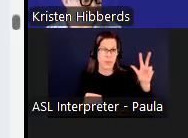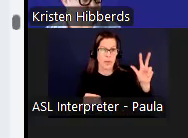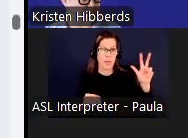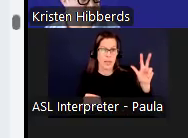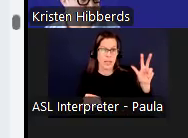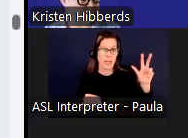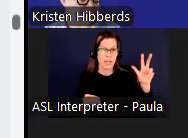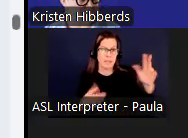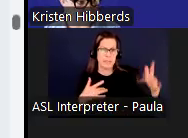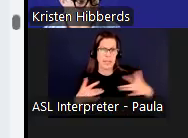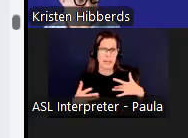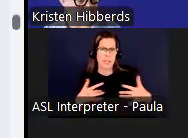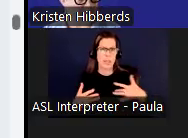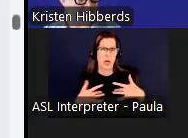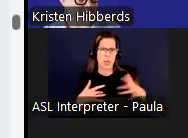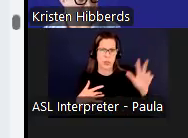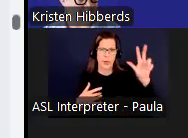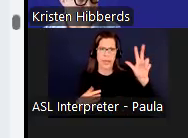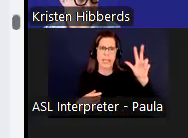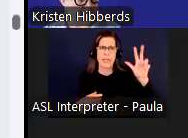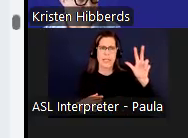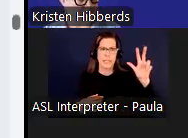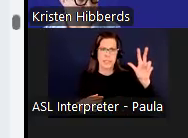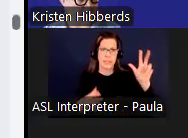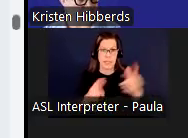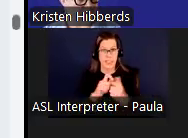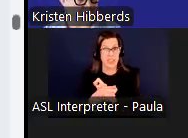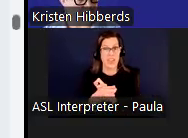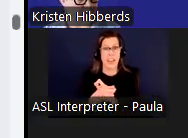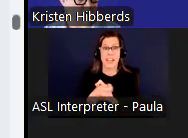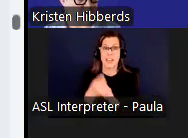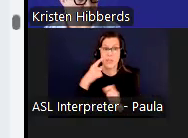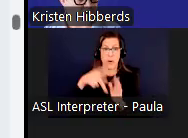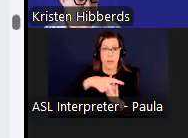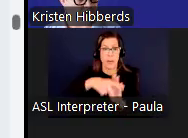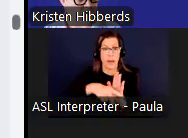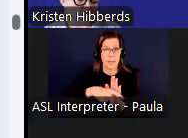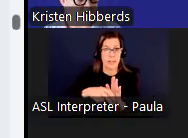thing and the change with the policy or into the rule where you're not going to